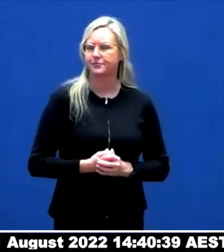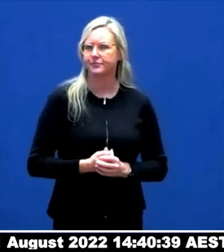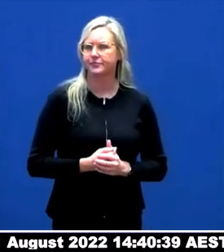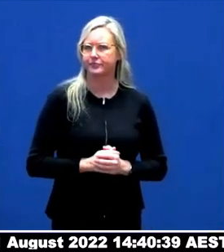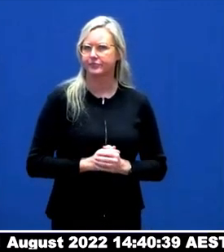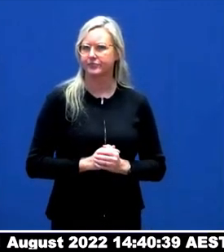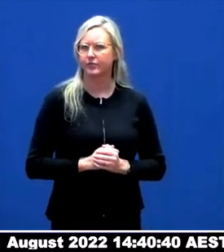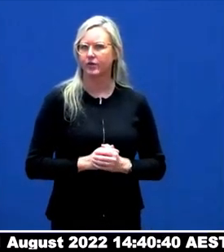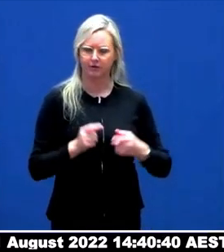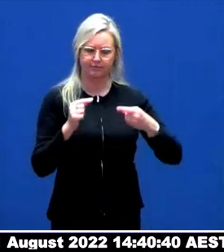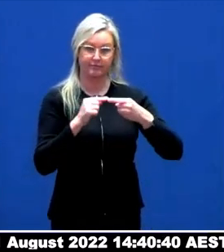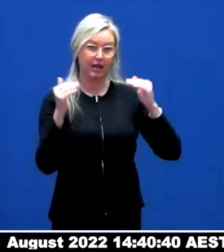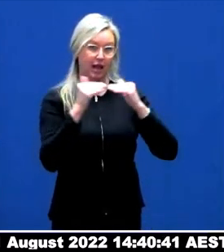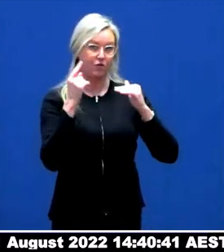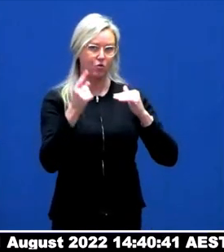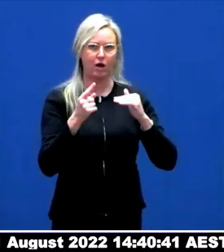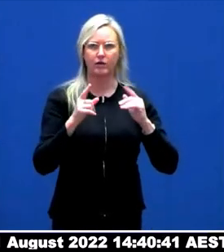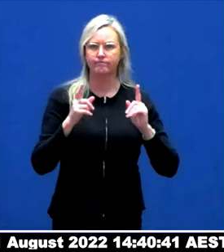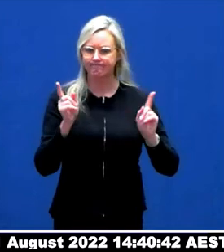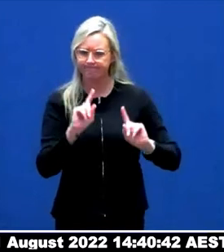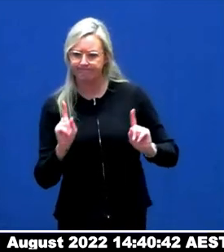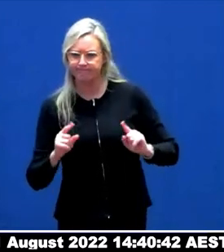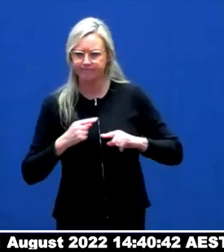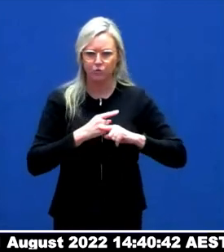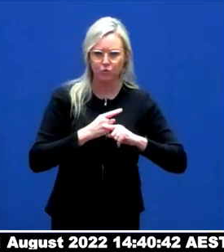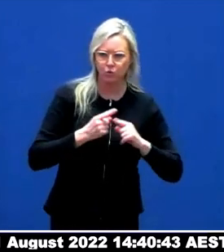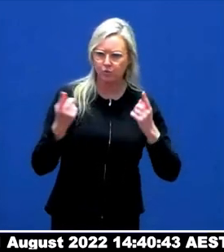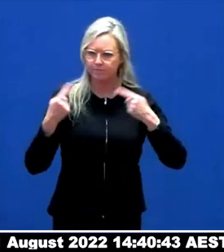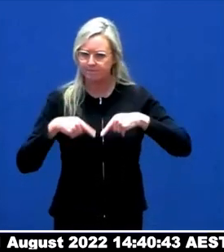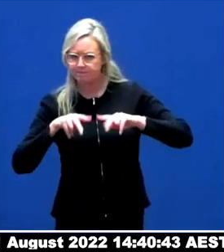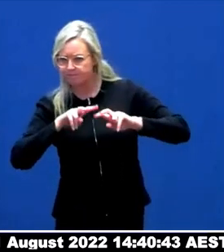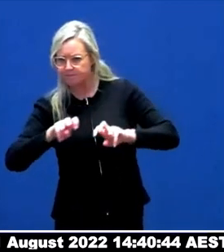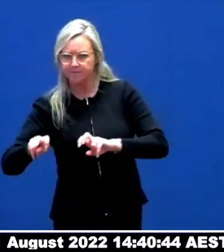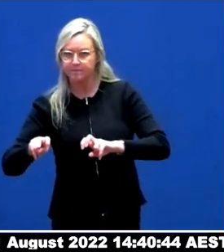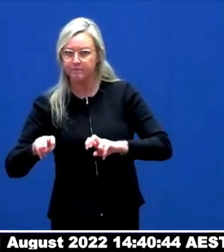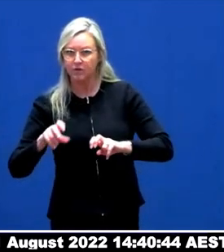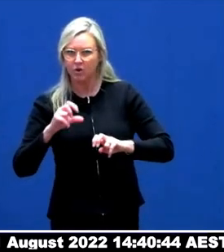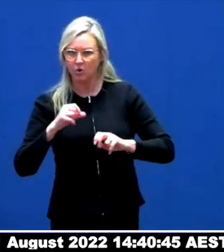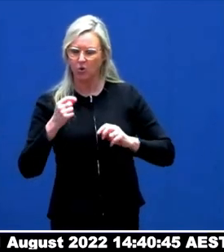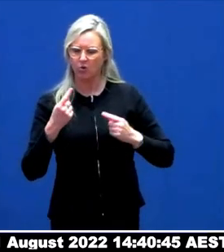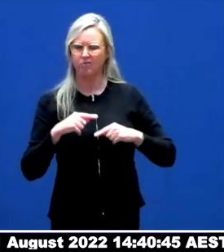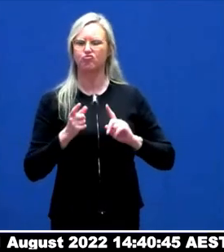exploration phase might - may determine that ILO is not the right option and you should be